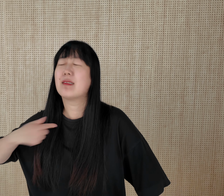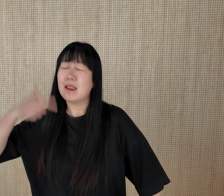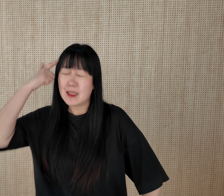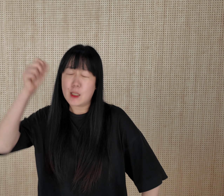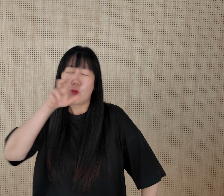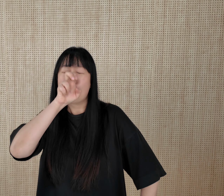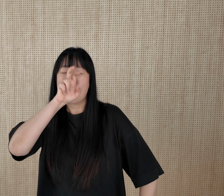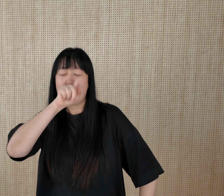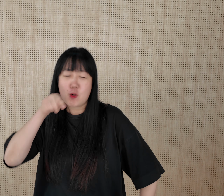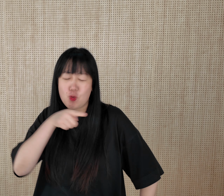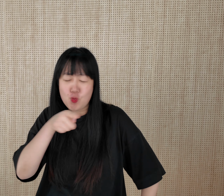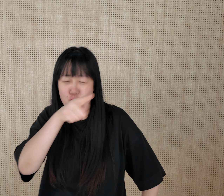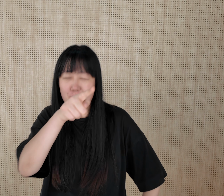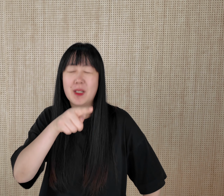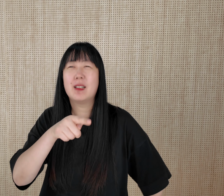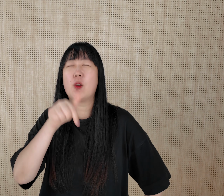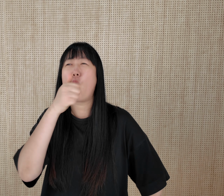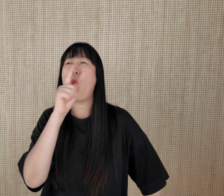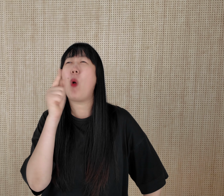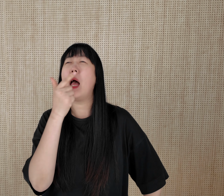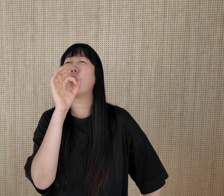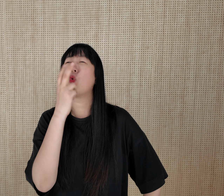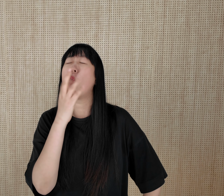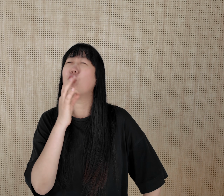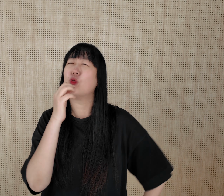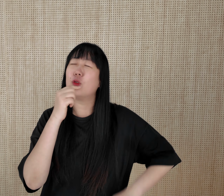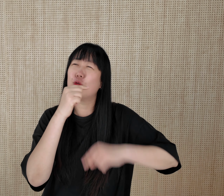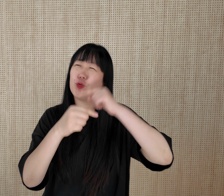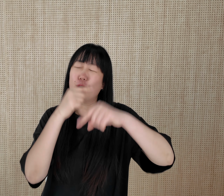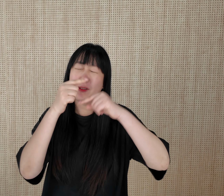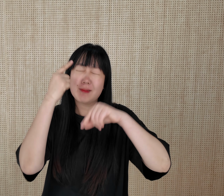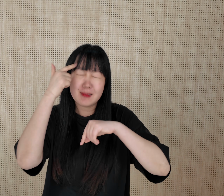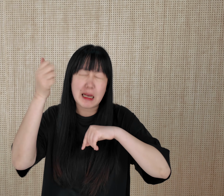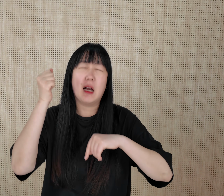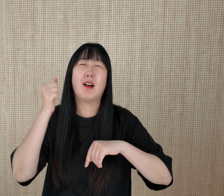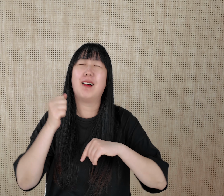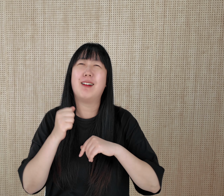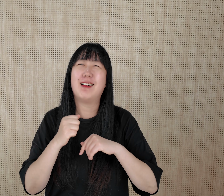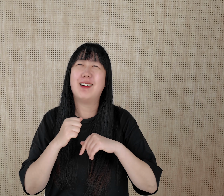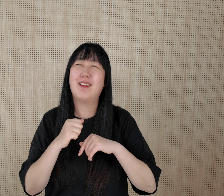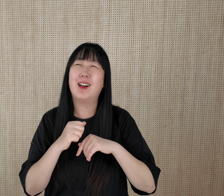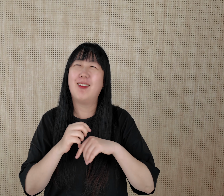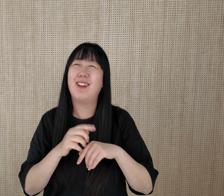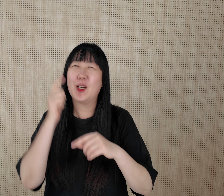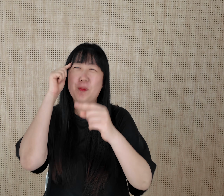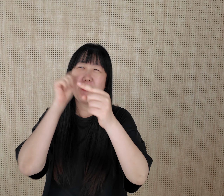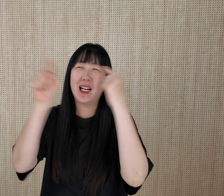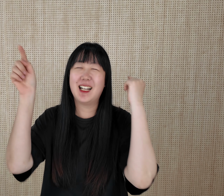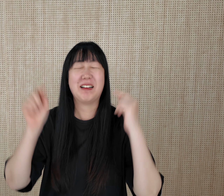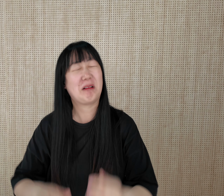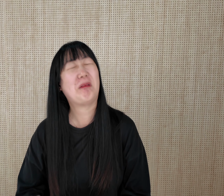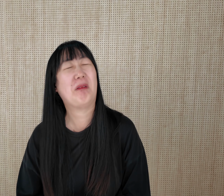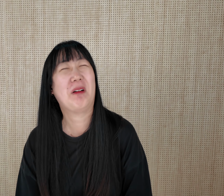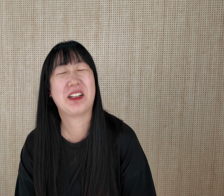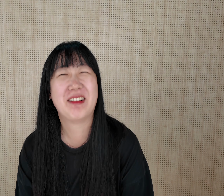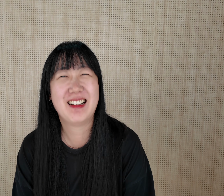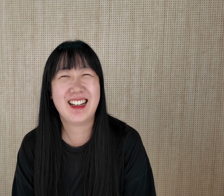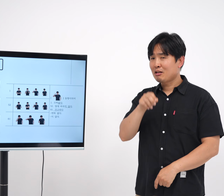I also thought that "shortcut" was an idiom. It wasn’t.